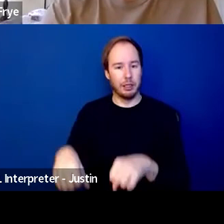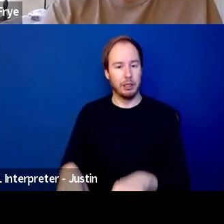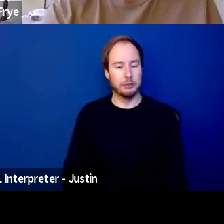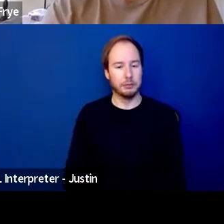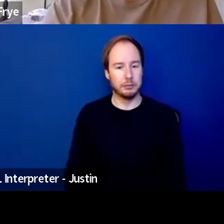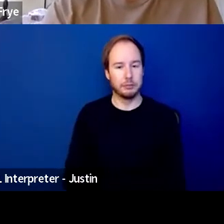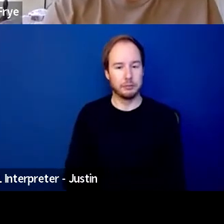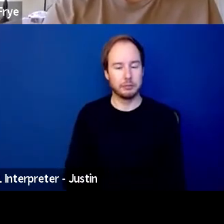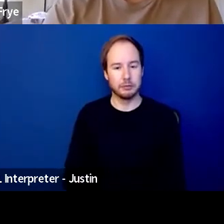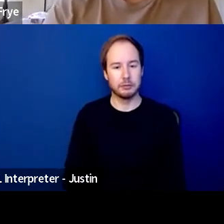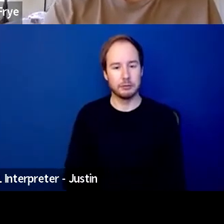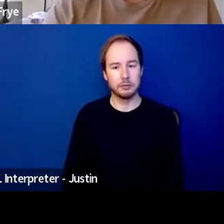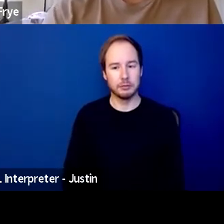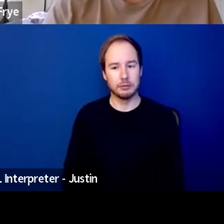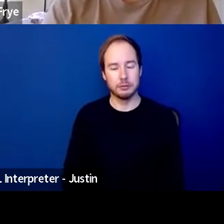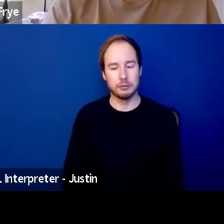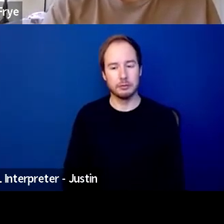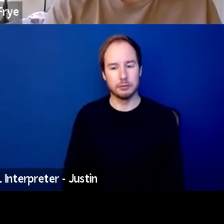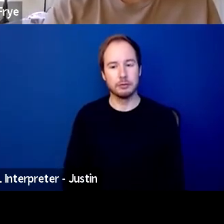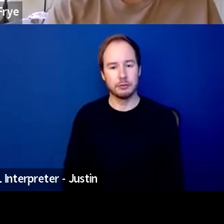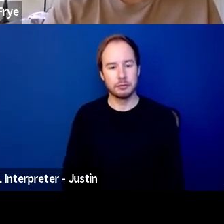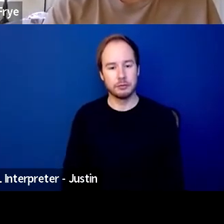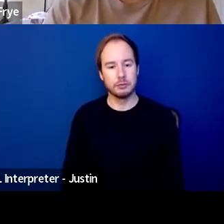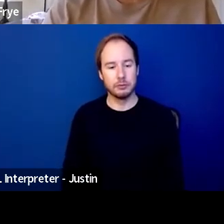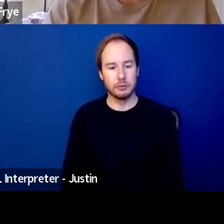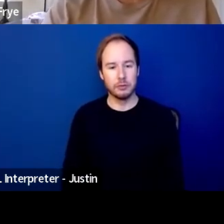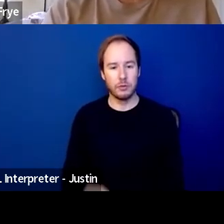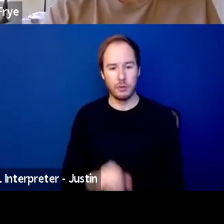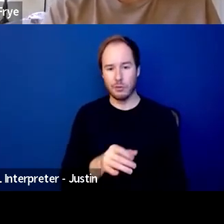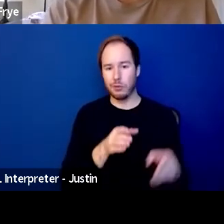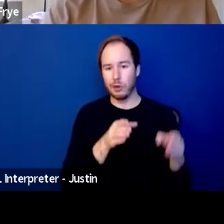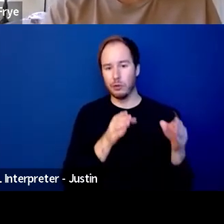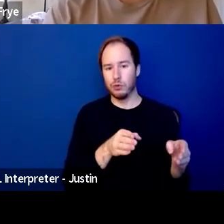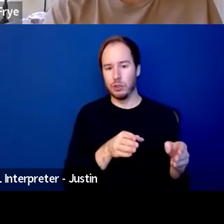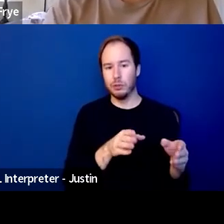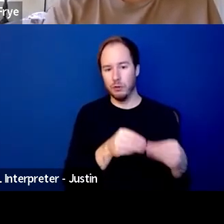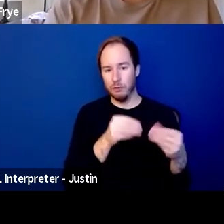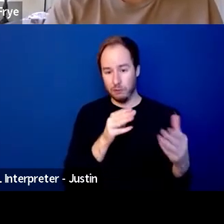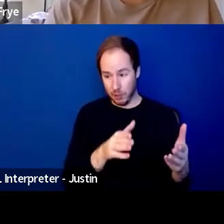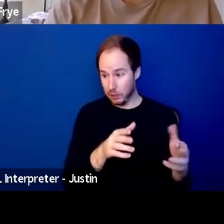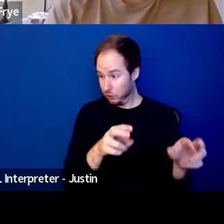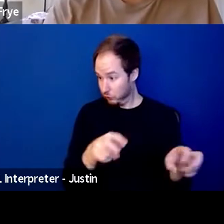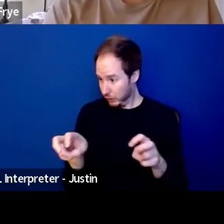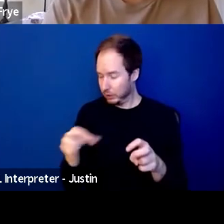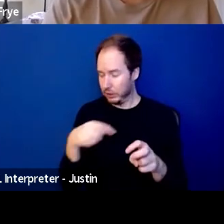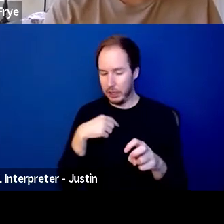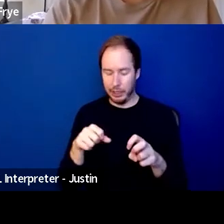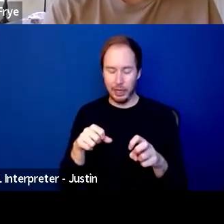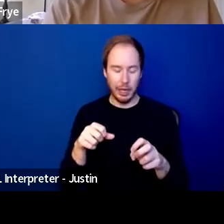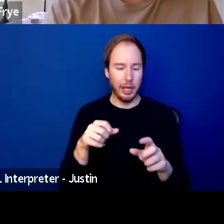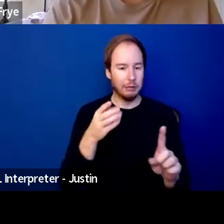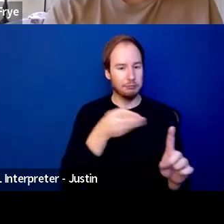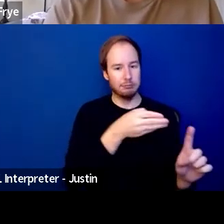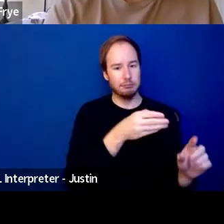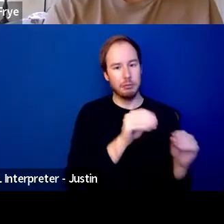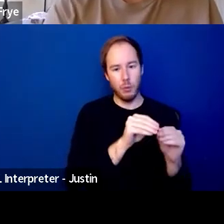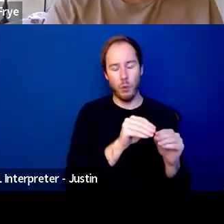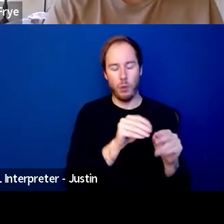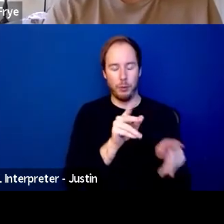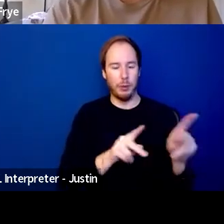in a more traditional setting so that those street providers can start working with other people. So that's kind of our experience.